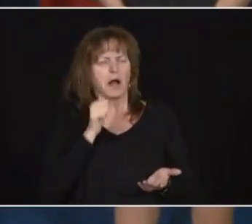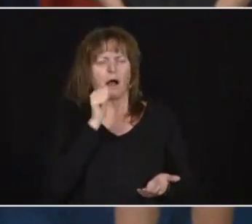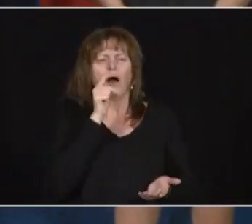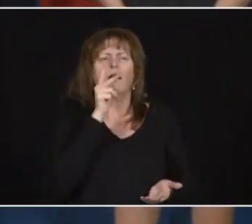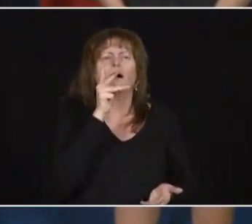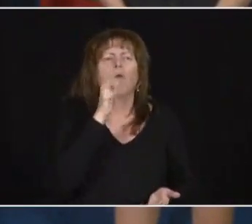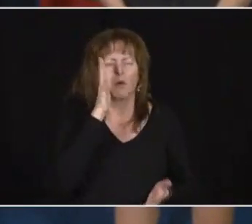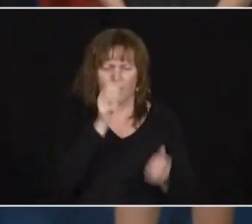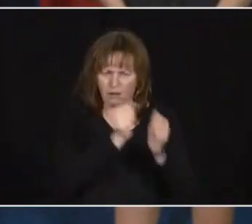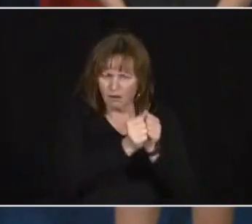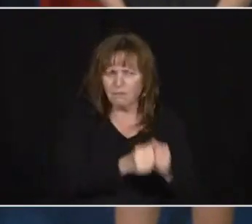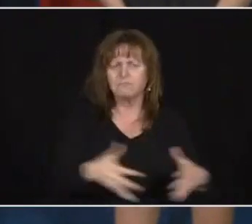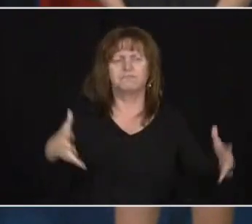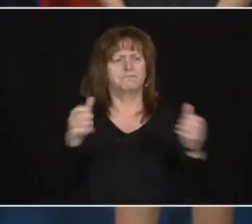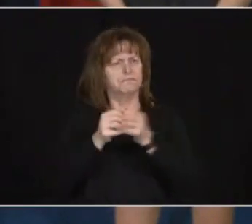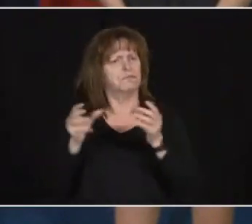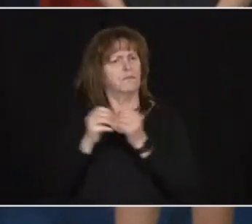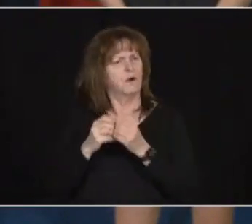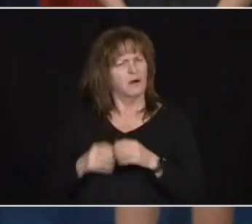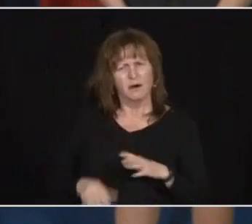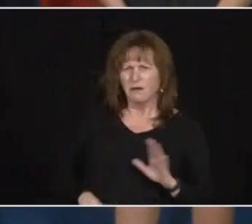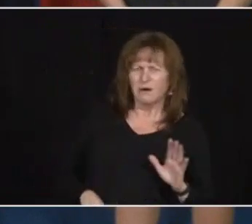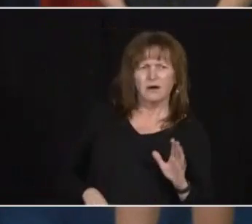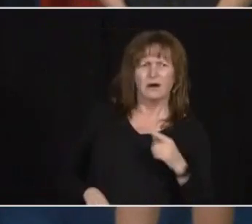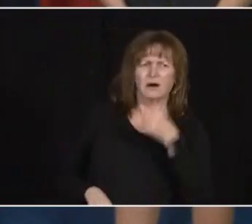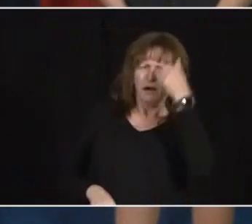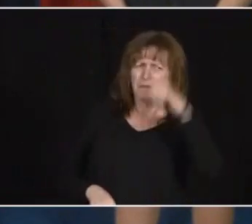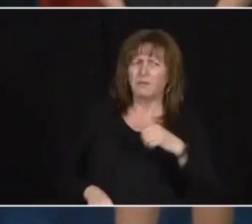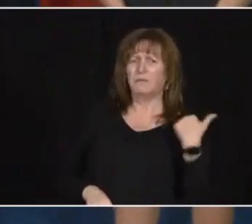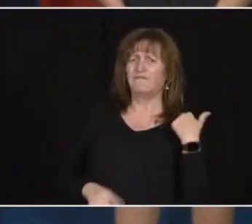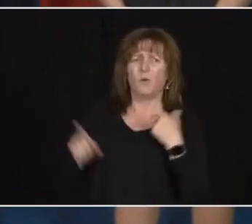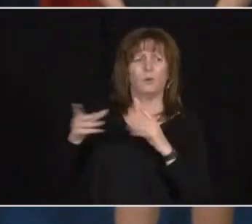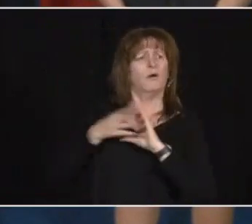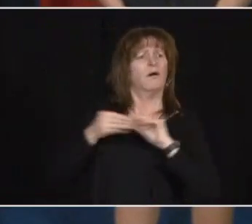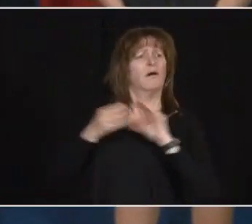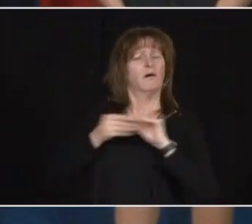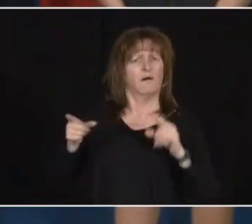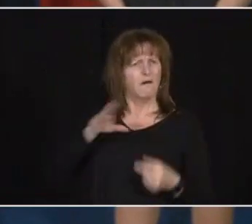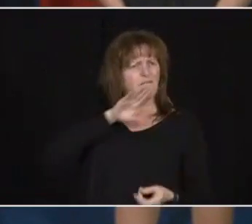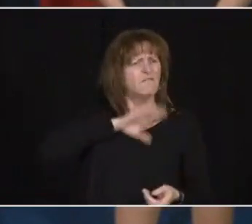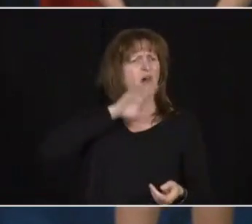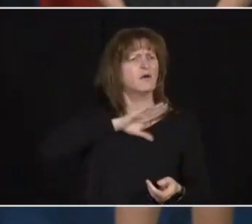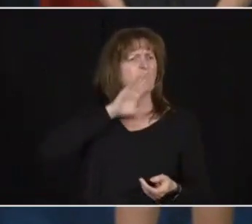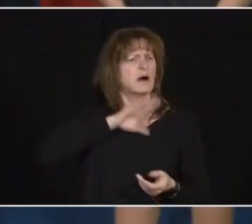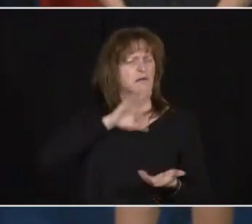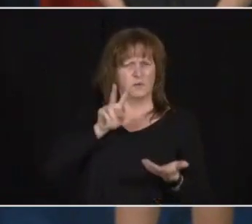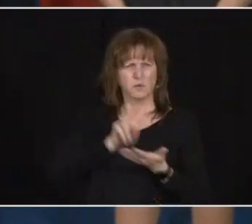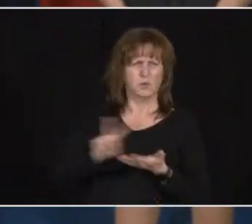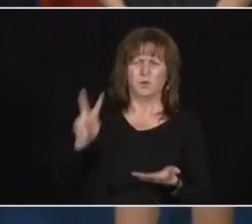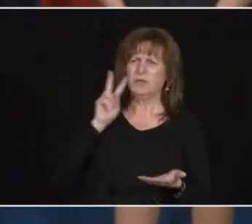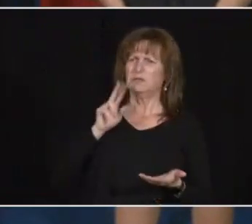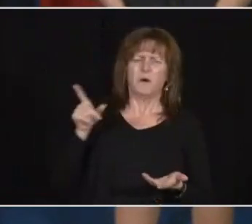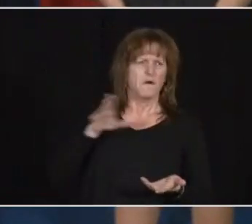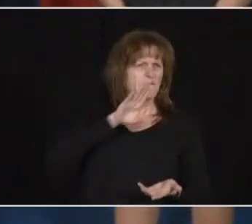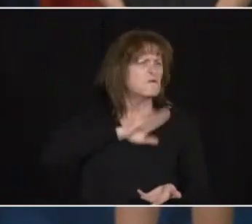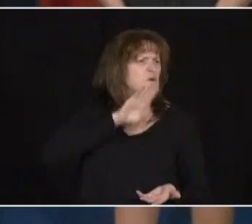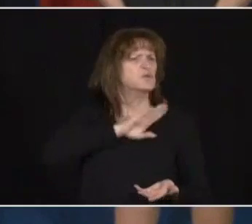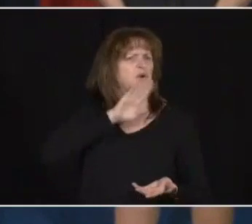before, though, that you were frustrated, this is three weeks ago you were saying how frustrated you were.